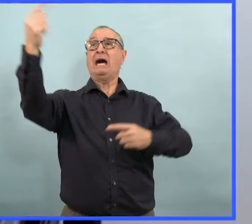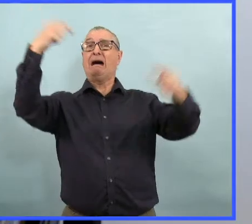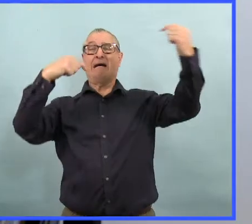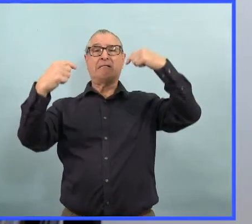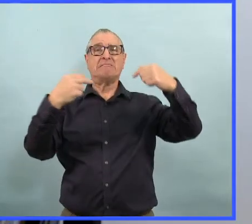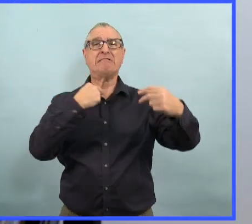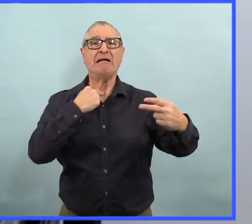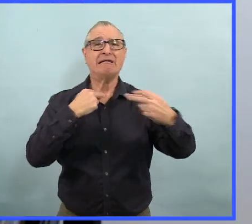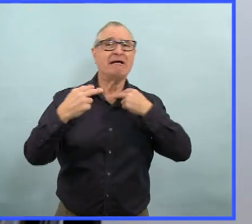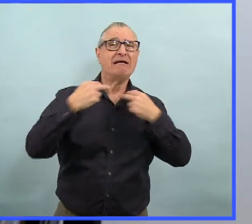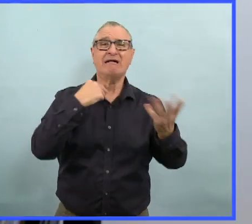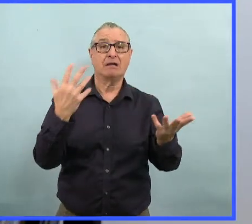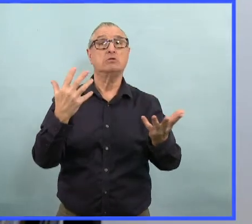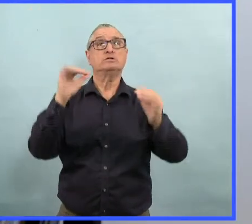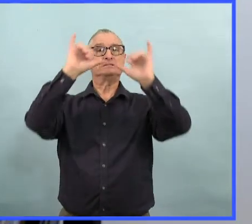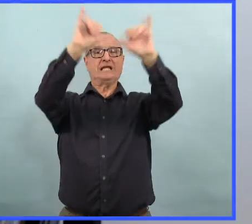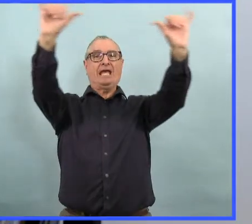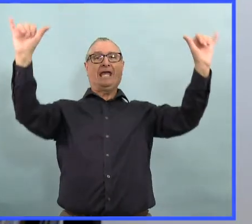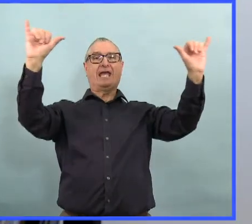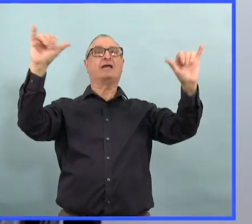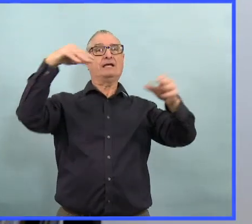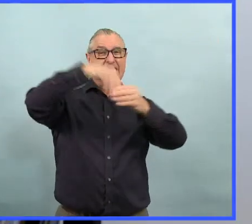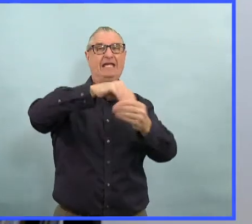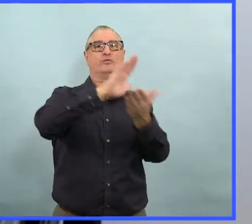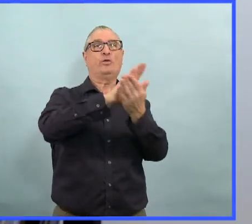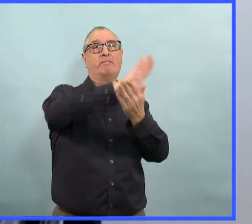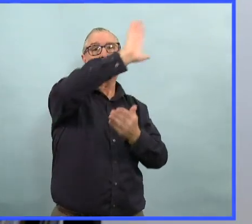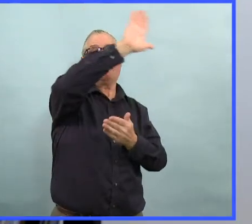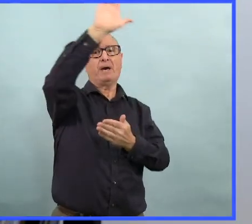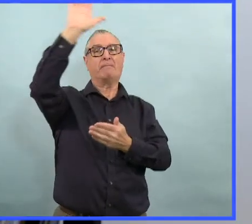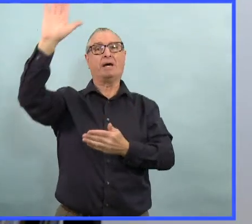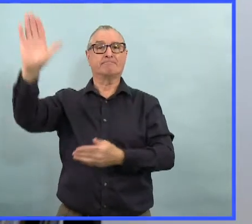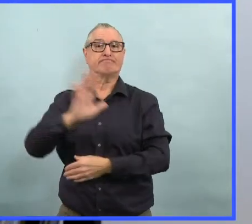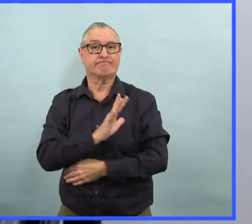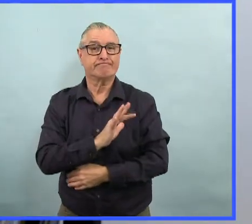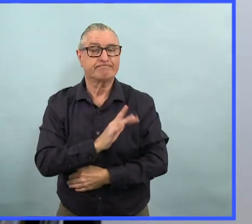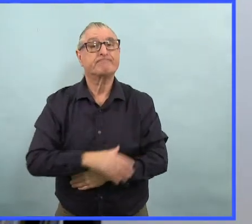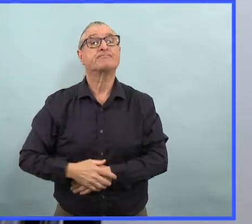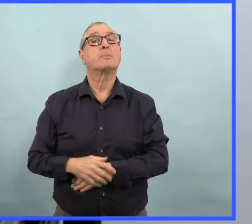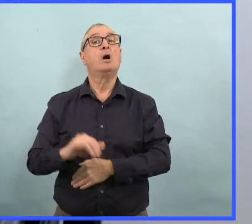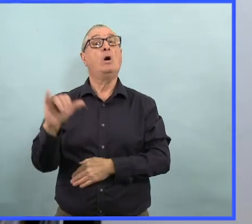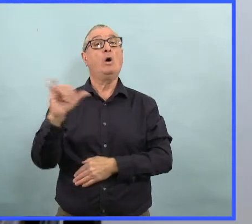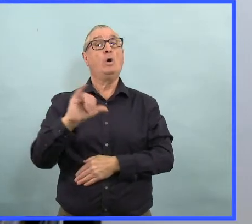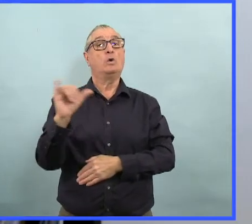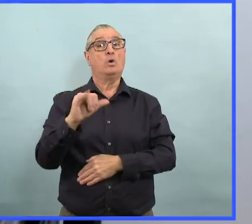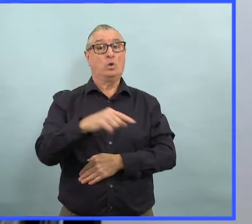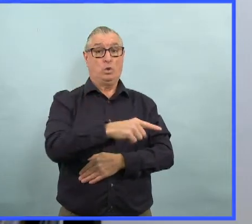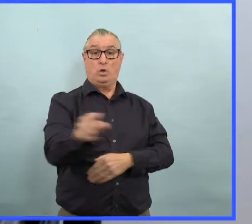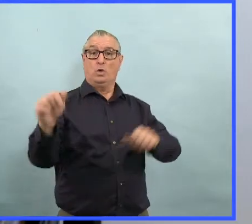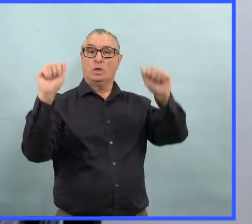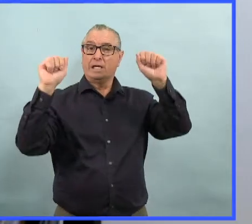to recharge your own immunity no appointment is needed for these after-school clinics so it's